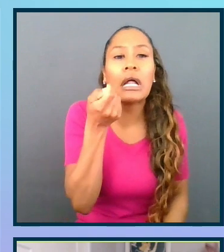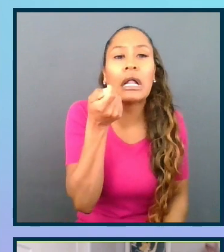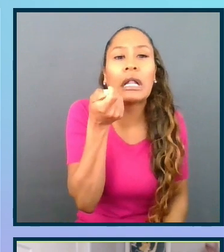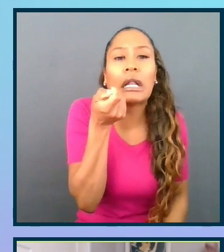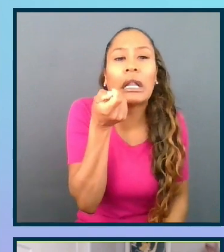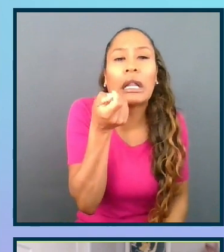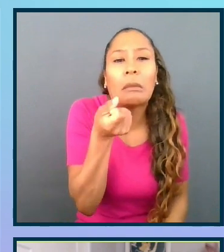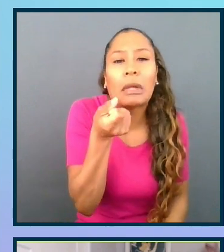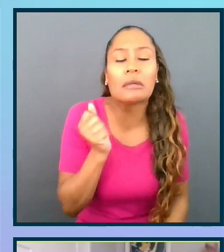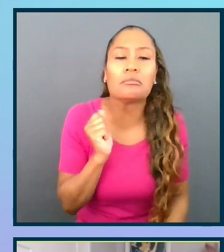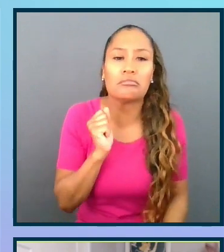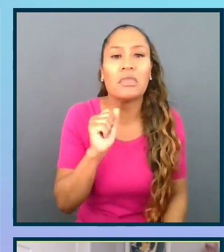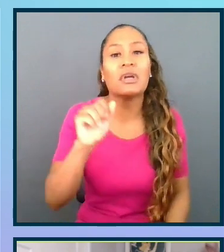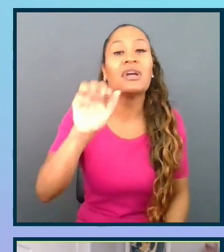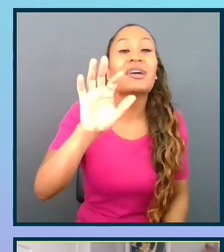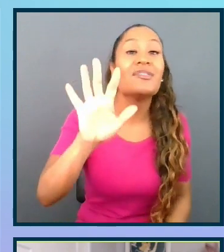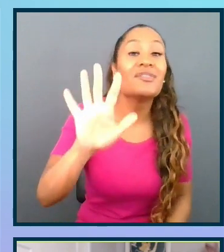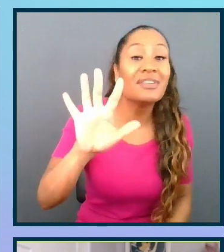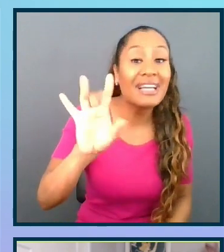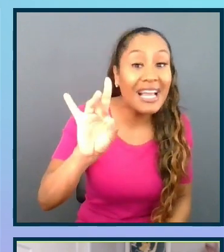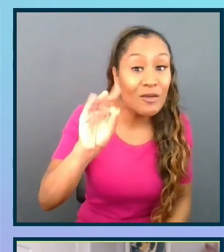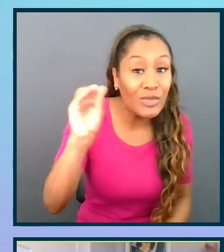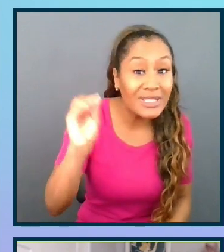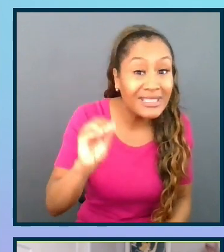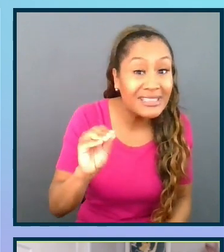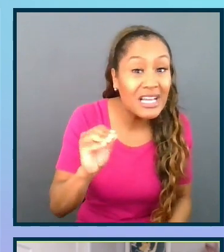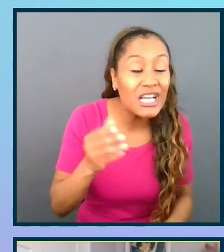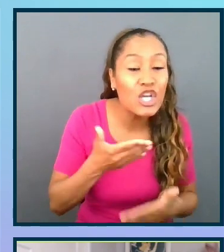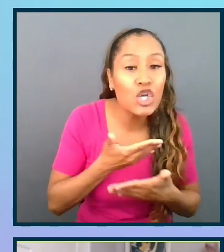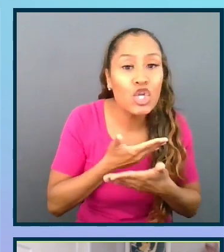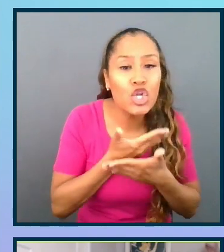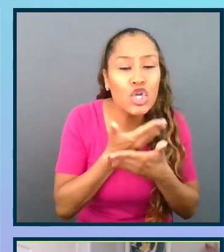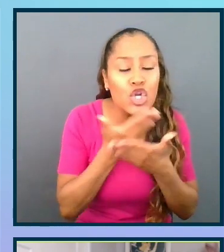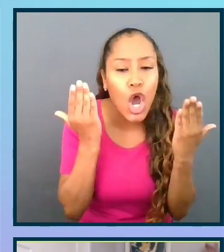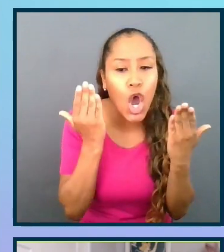And 58% said they had no accessibility education.